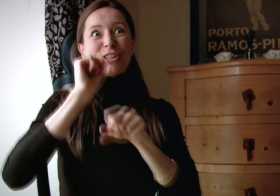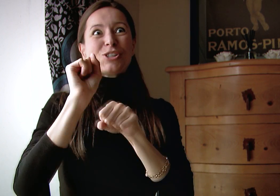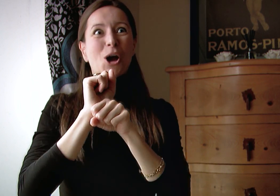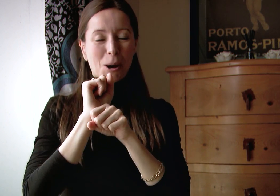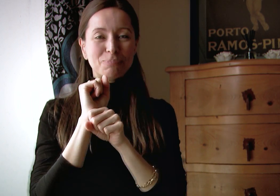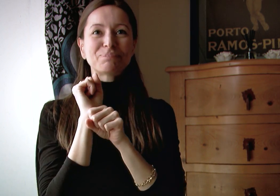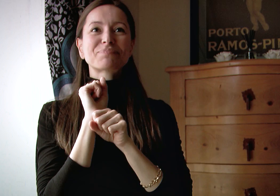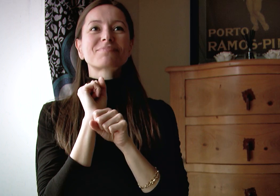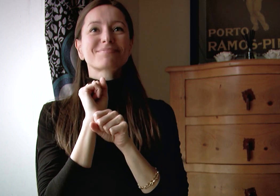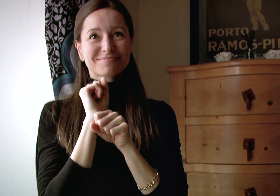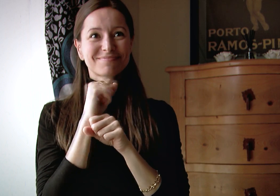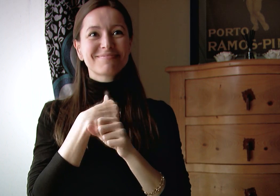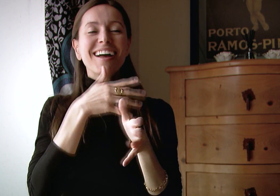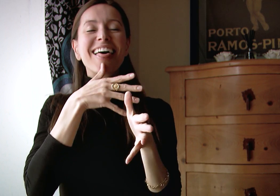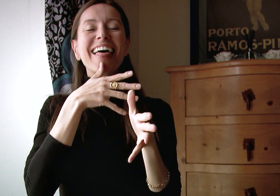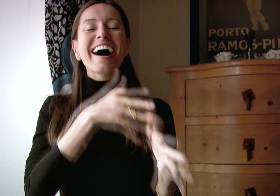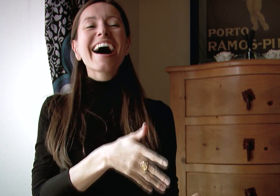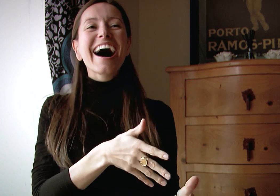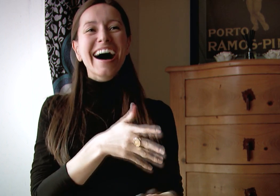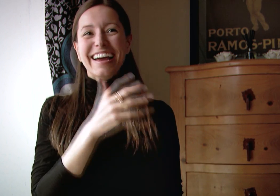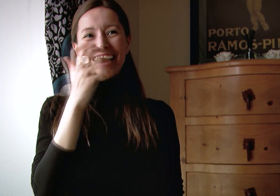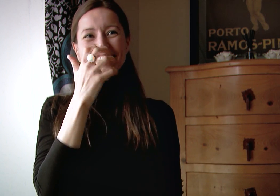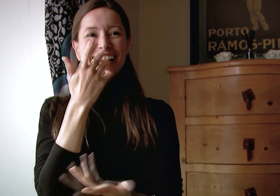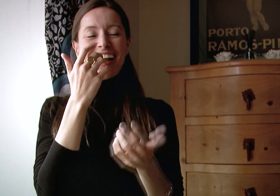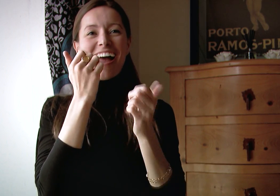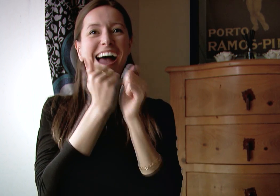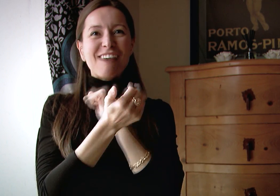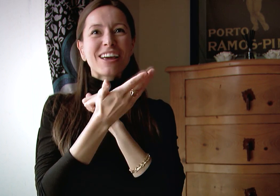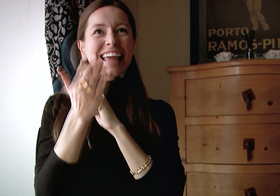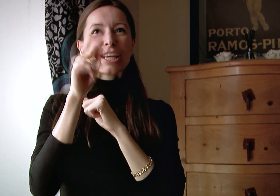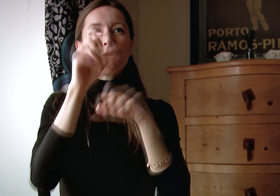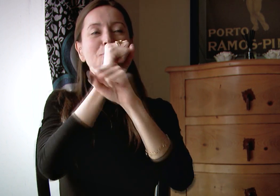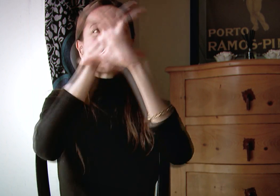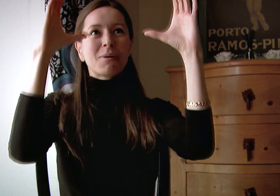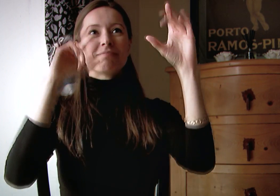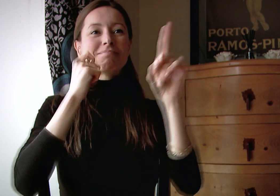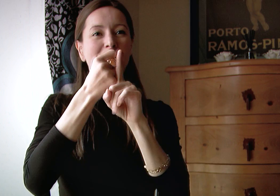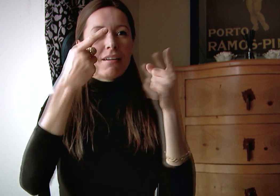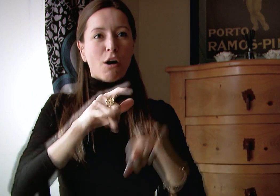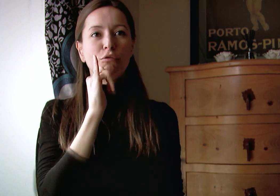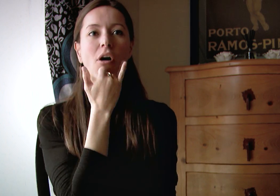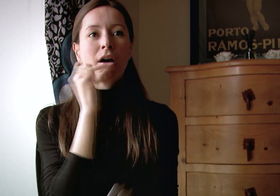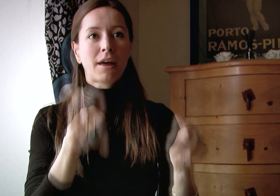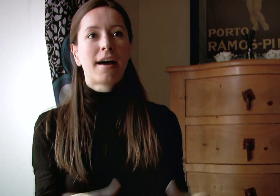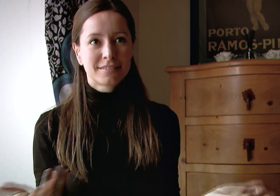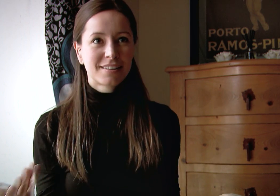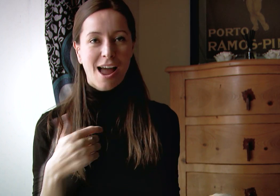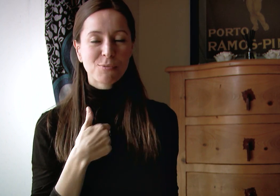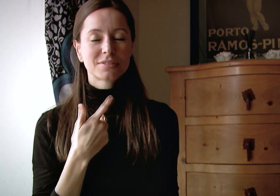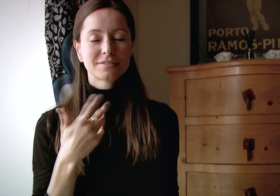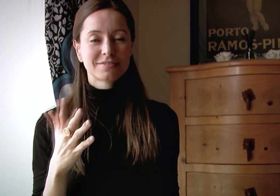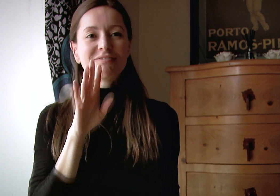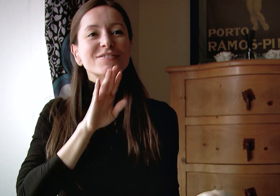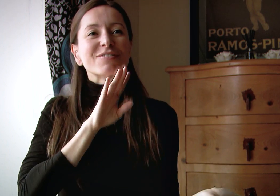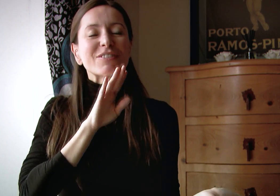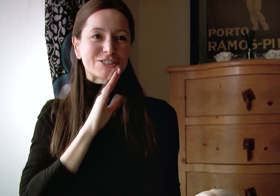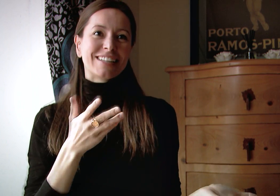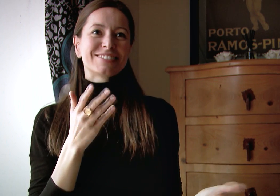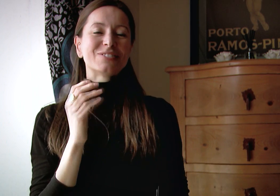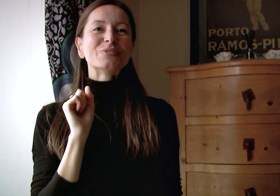My first job - I hated my first job. Everything that could go wrong went wrong! I was very frustrated.